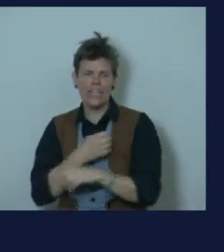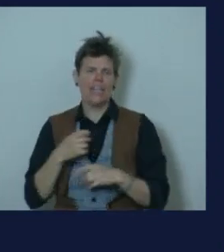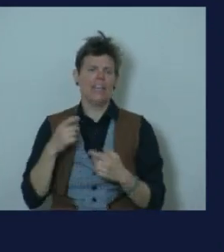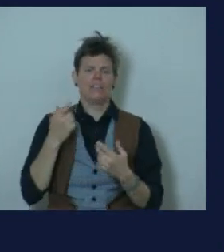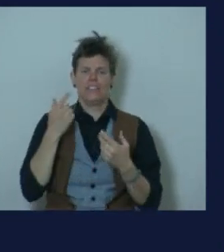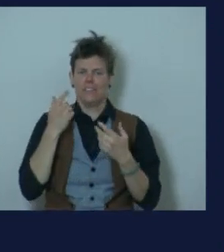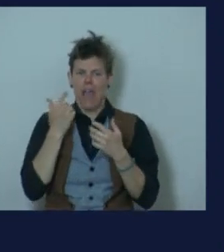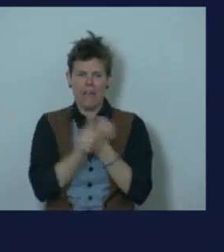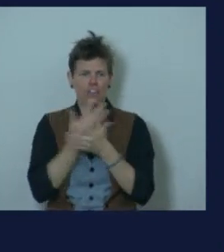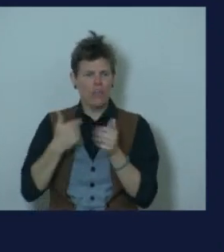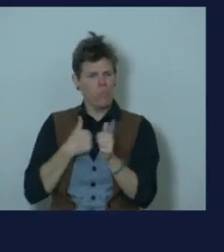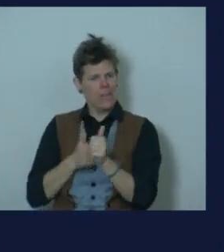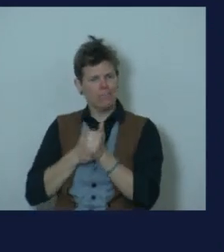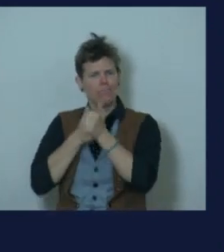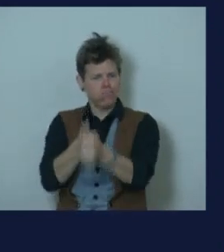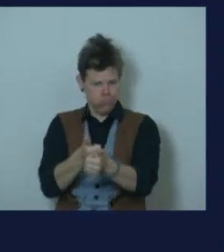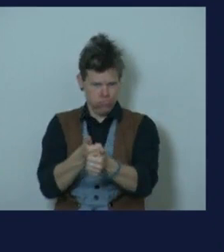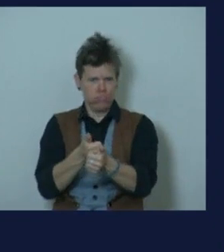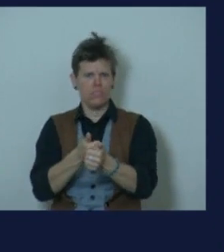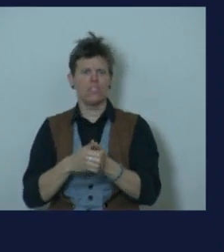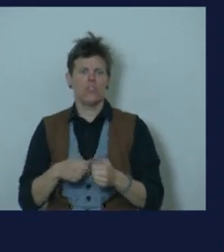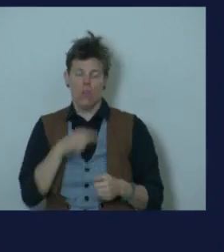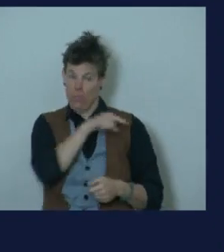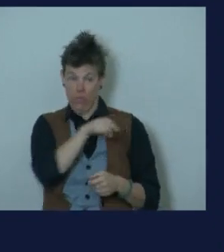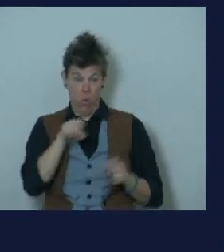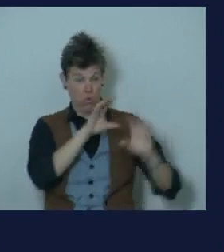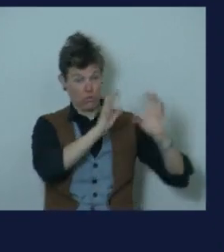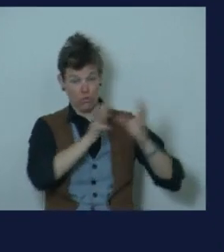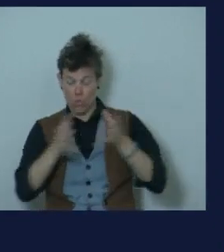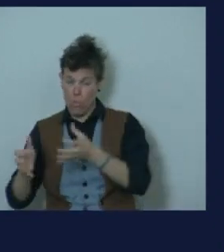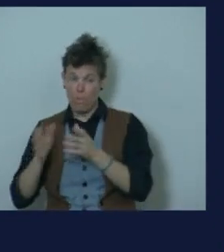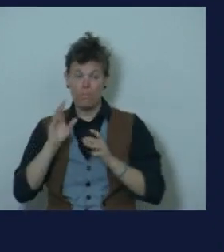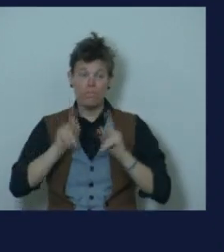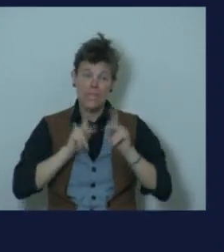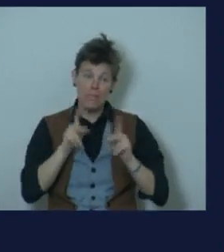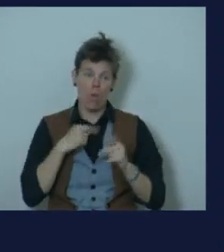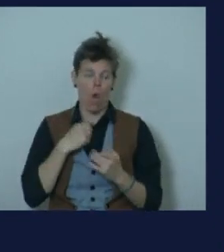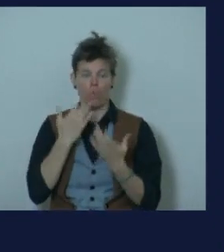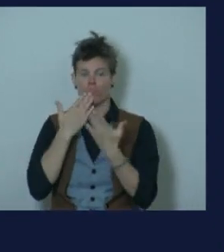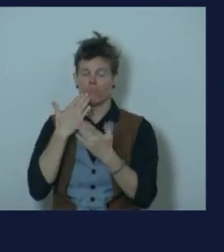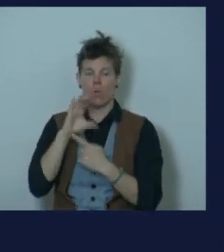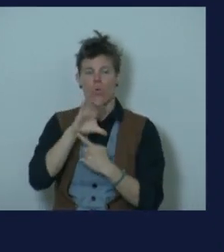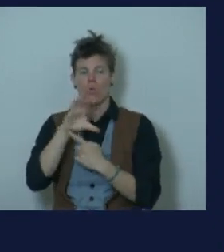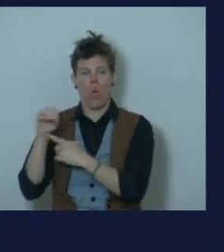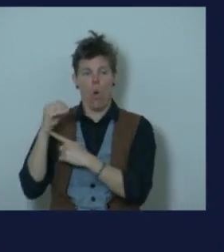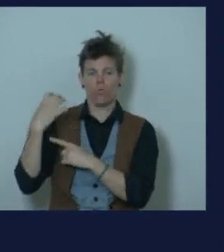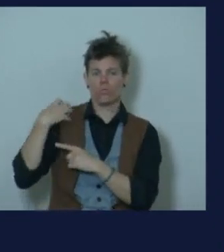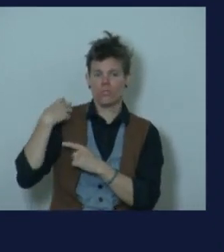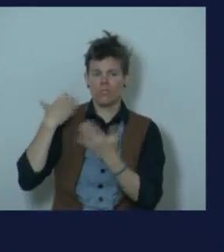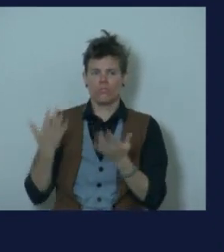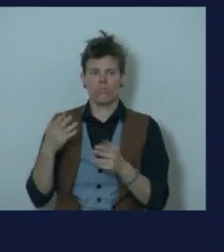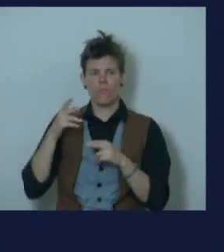EVERYTHING FROM FILM TO RENEWABLE ENERGY AND EVERYTHING IN BETWEEN. THIS IS A PRODUCTIVE CROSS-SECTION.